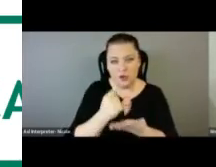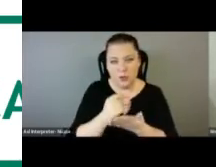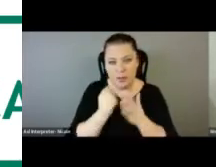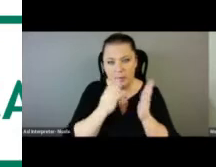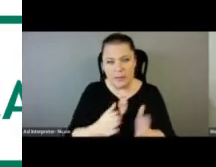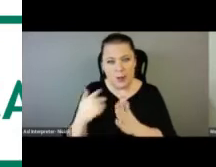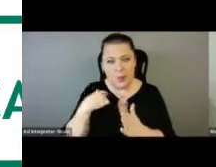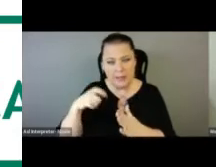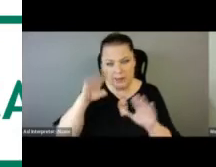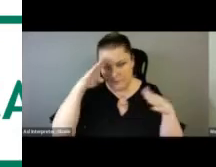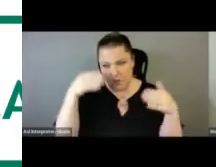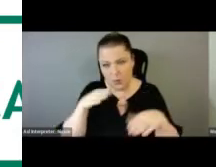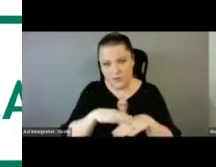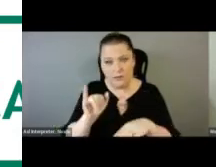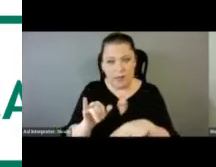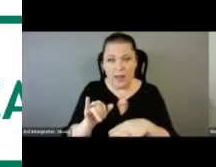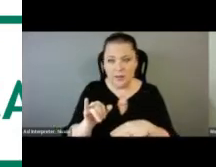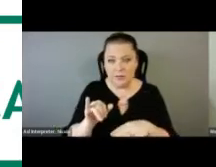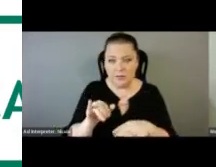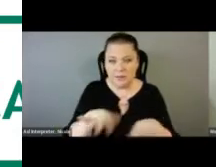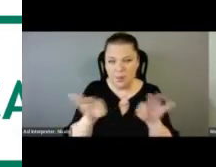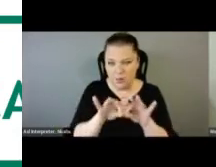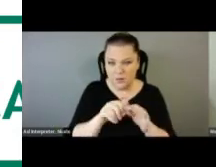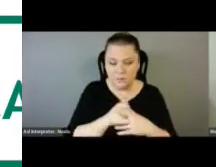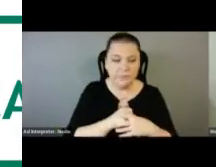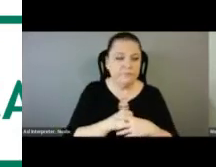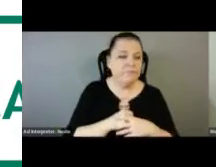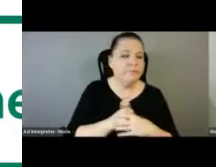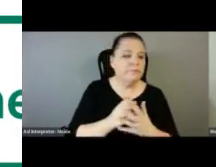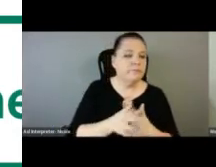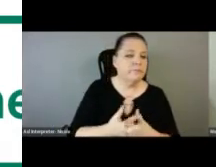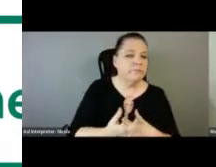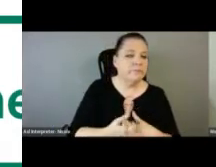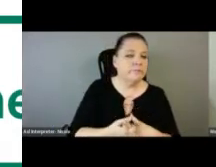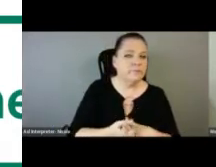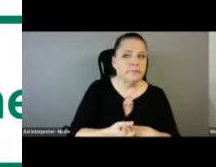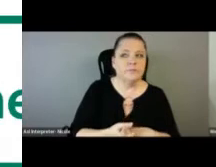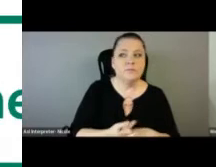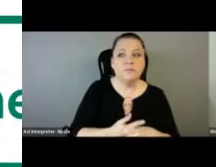that we need to address. Next slide, please. So strengths are